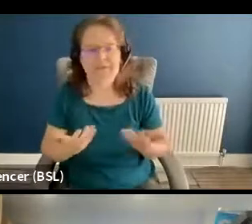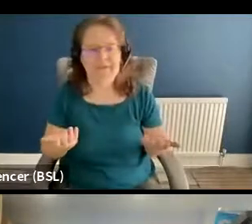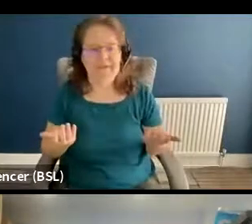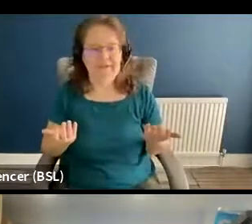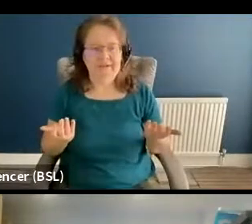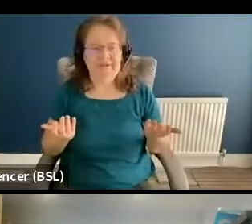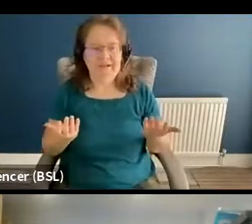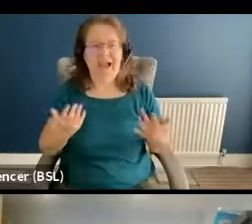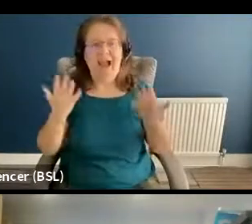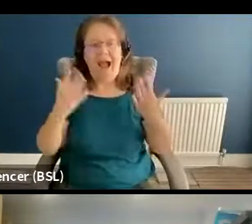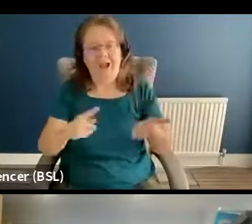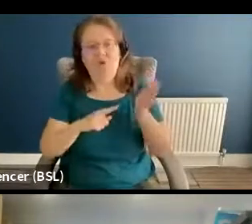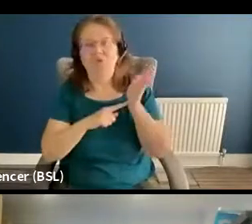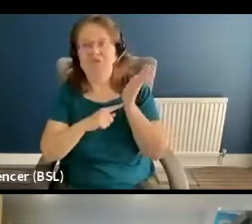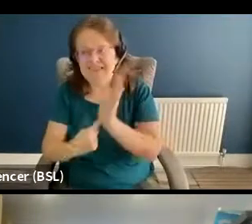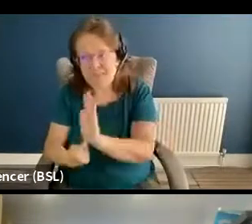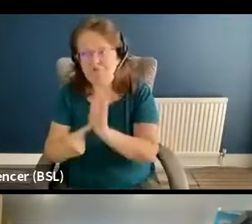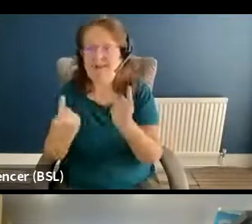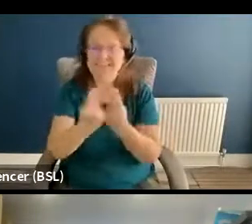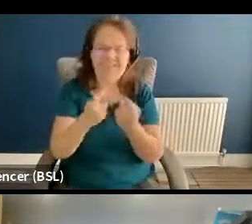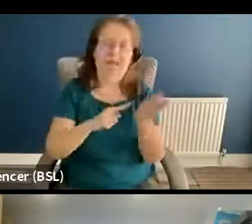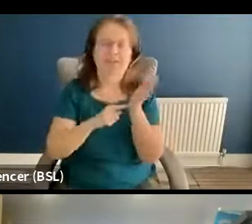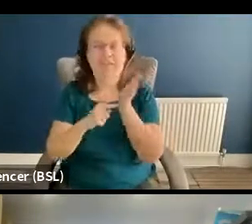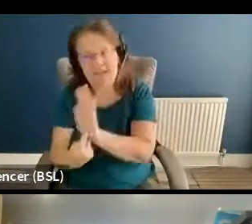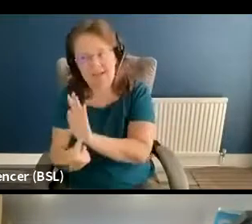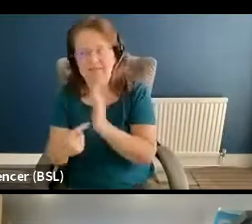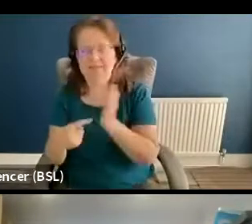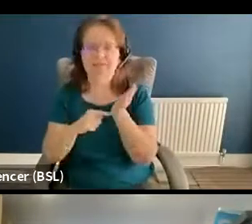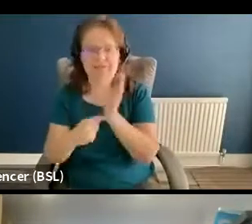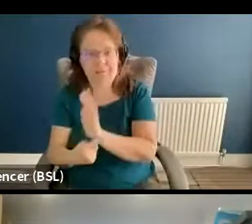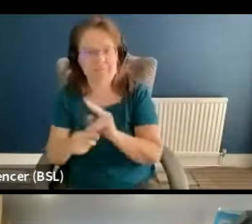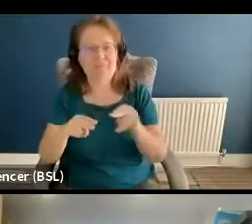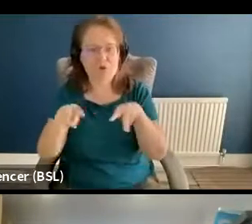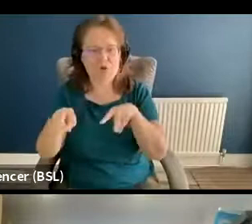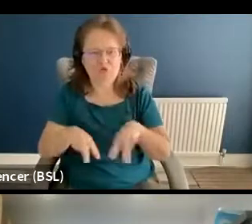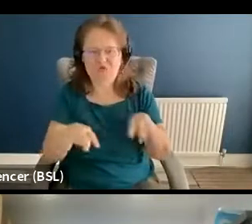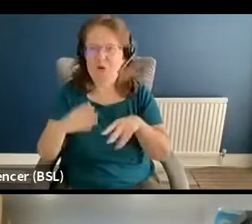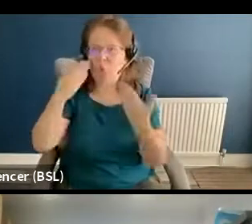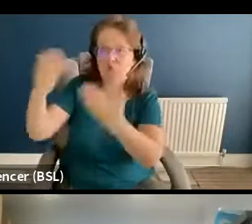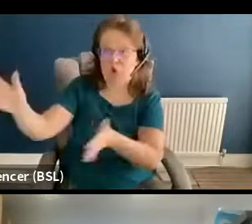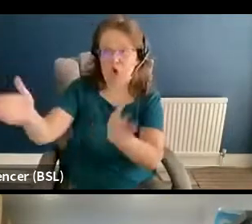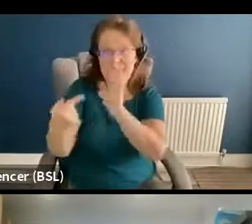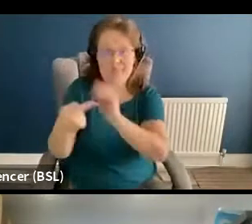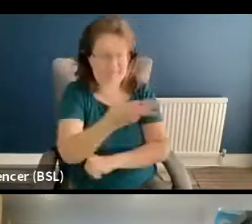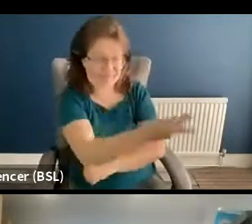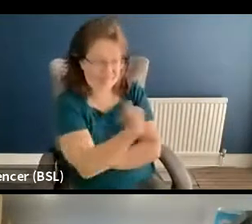demonstrating the issues and having a video of somebody struggling and, taking 20 minutes to do